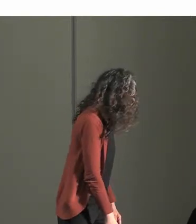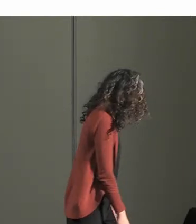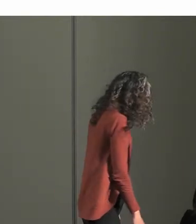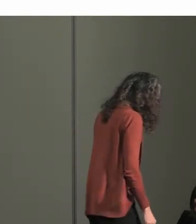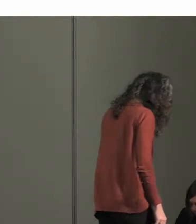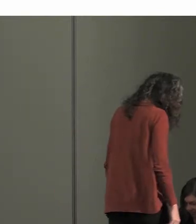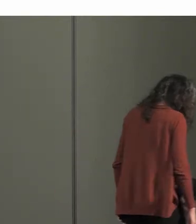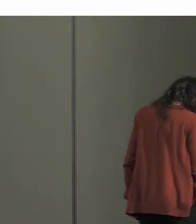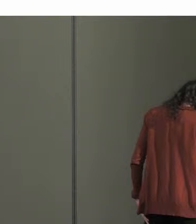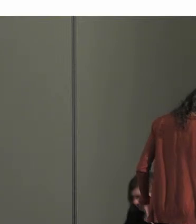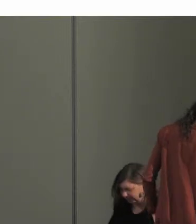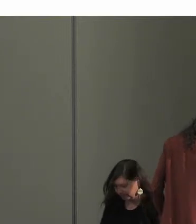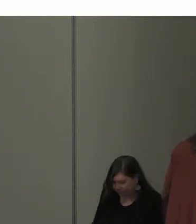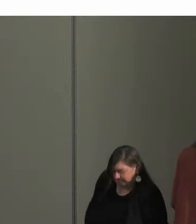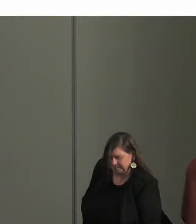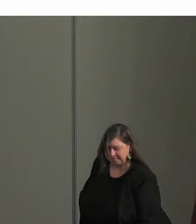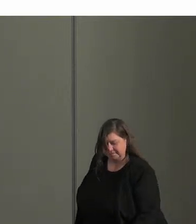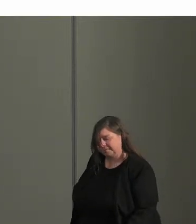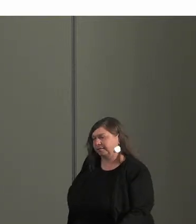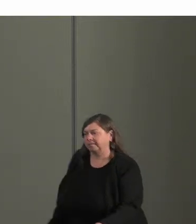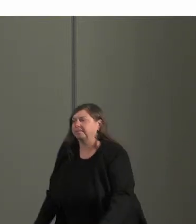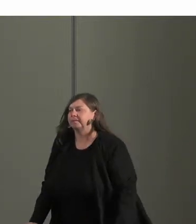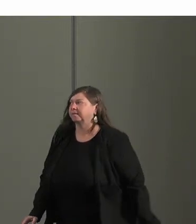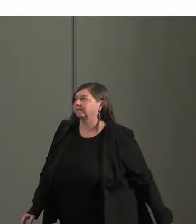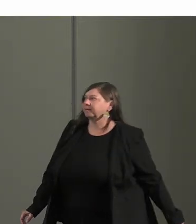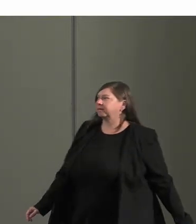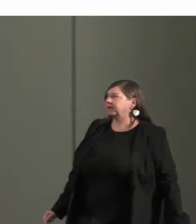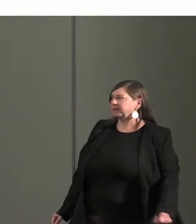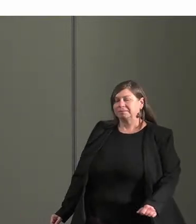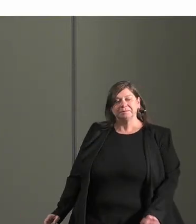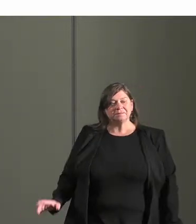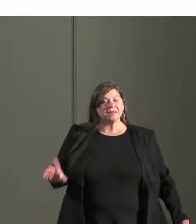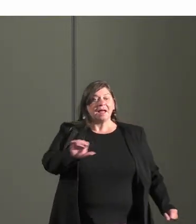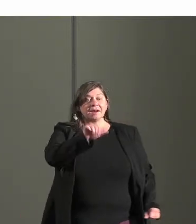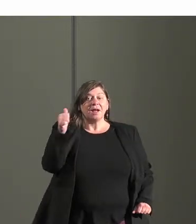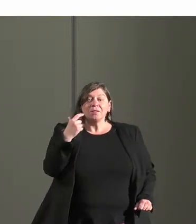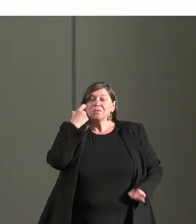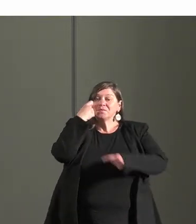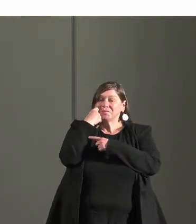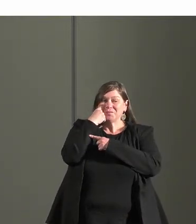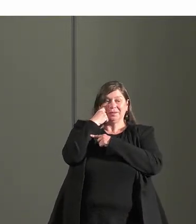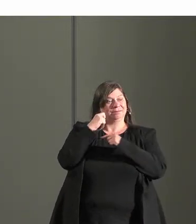it out. Another research initiative is